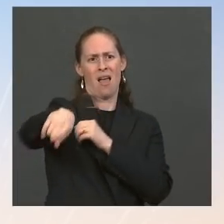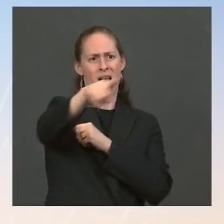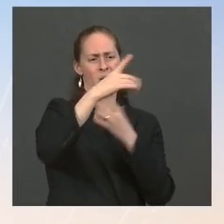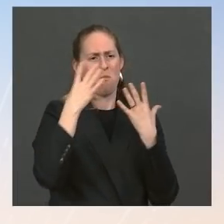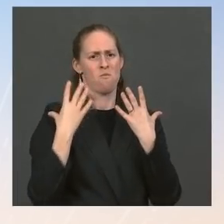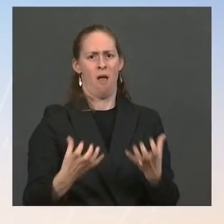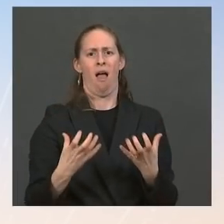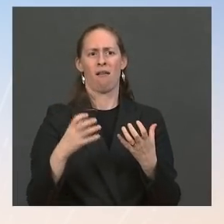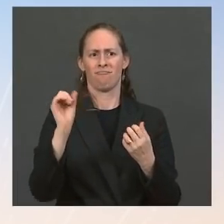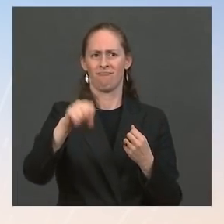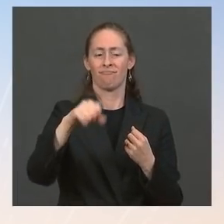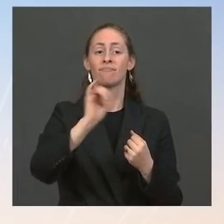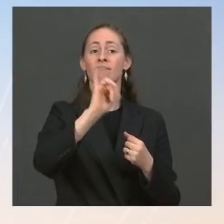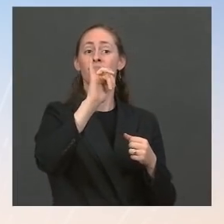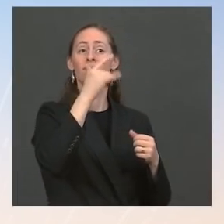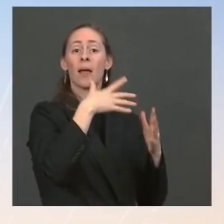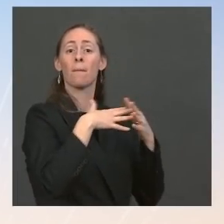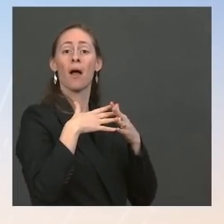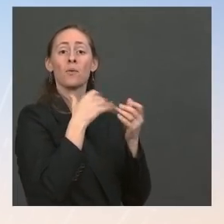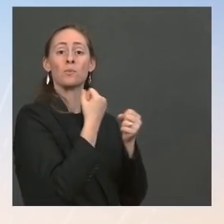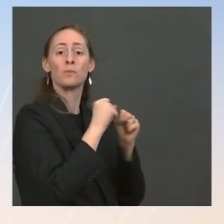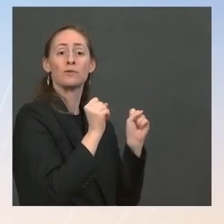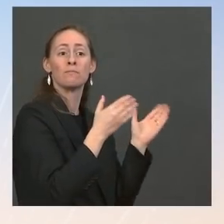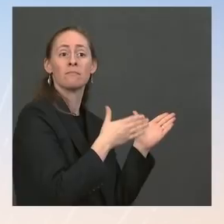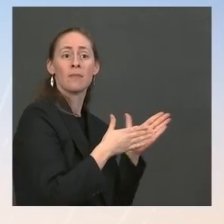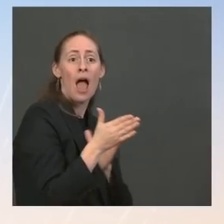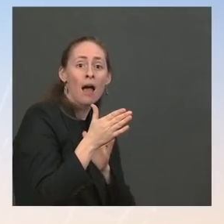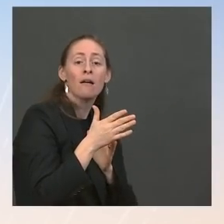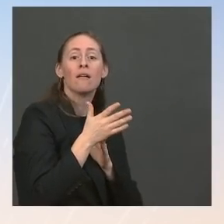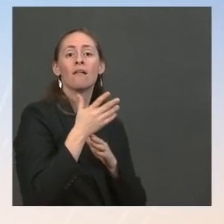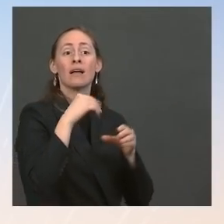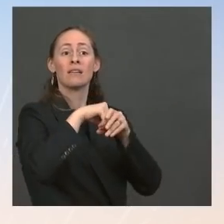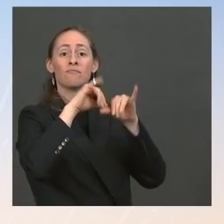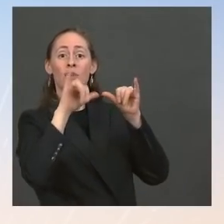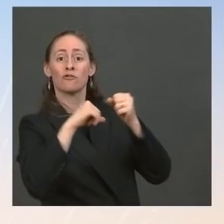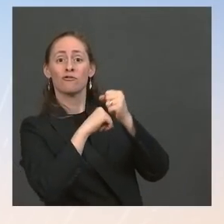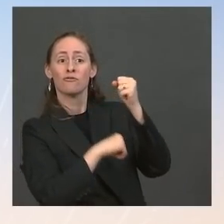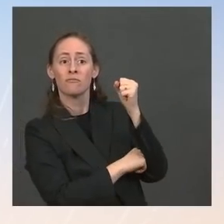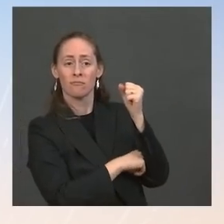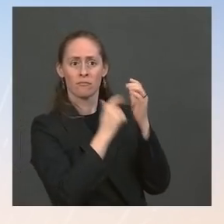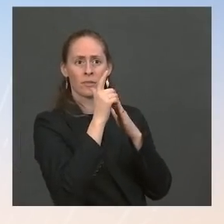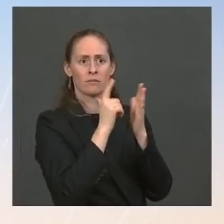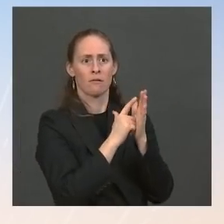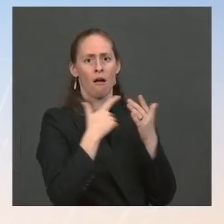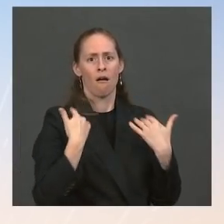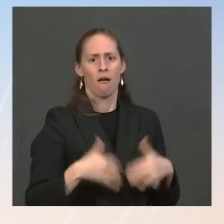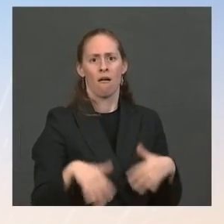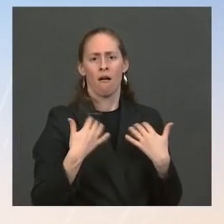are some of the most popular major pieces of legislation in the last 20 years. The Bipartisan Infrastructure Deal